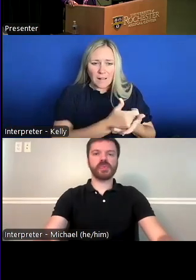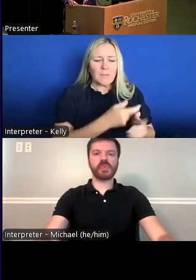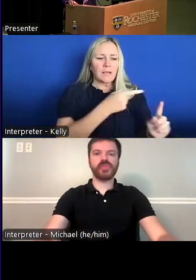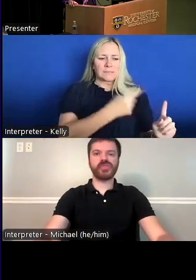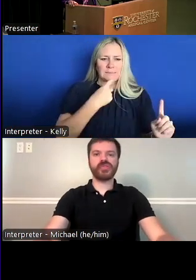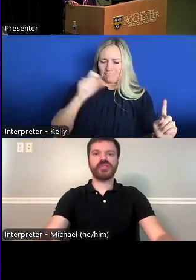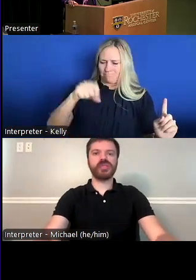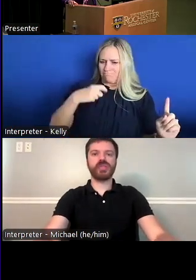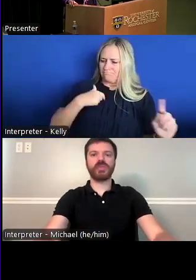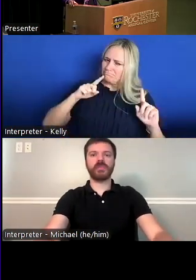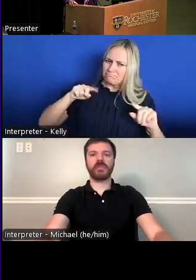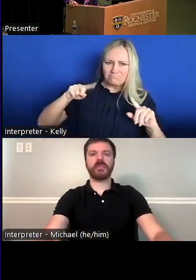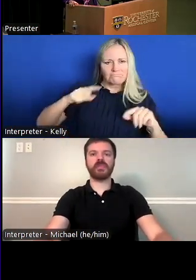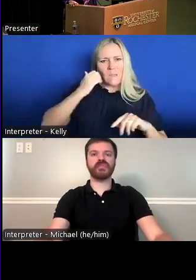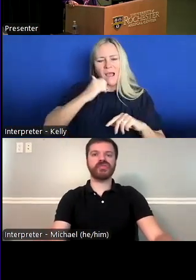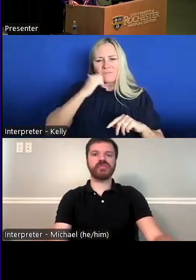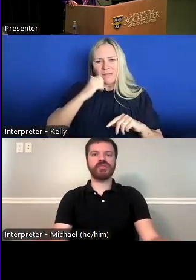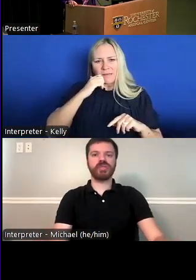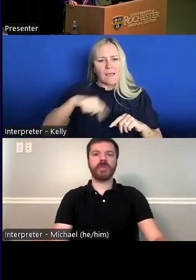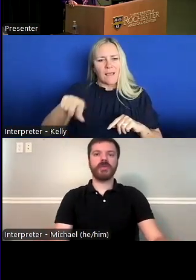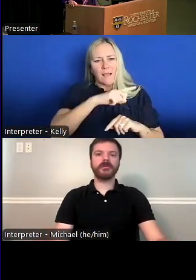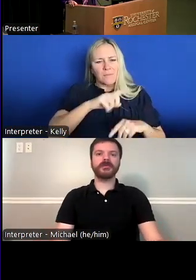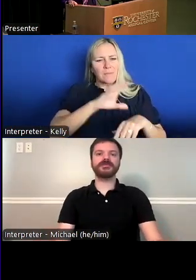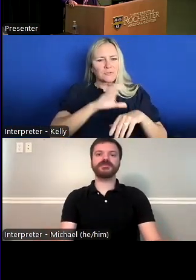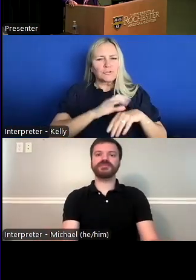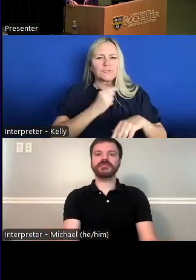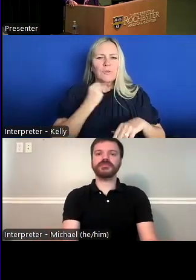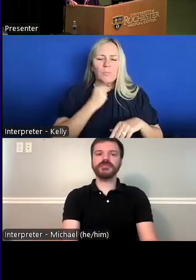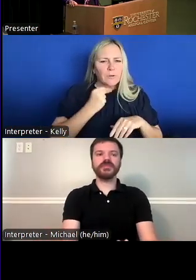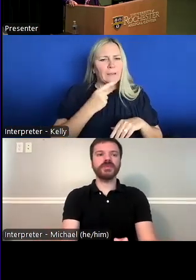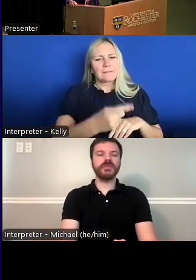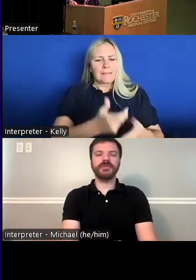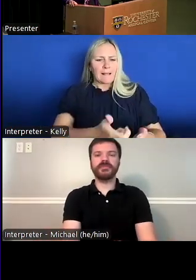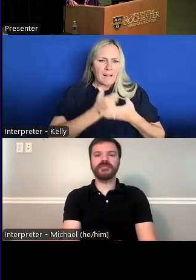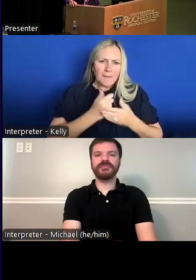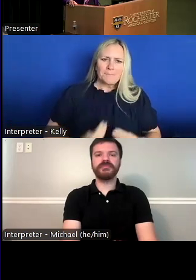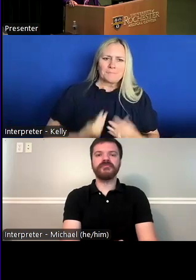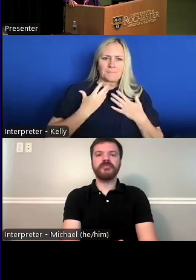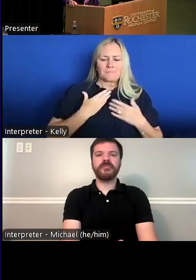the congregation our priest is very helpful and the father was Furious and he pounded his fist and